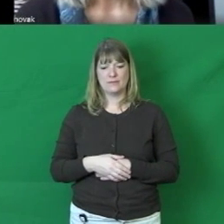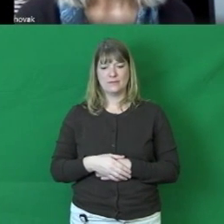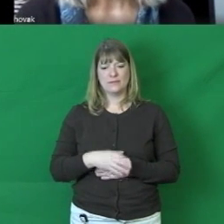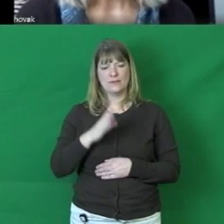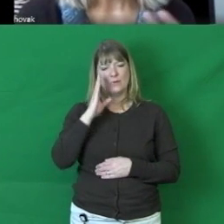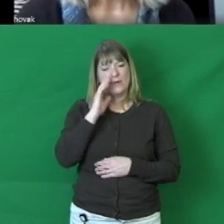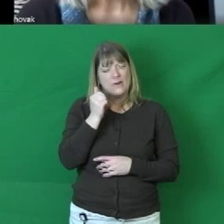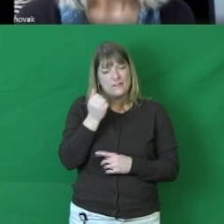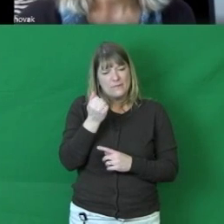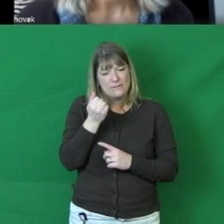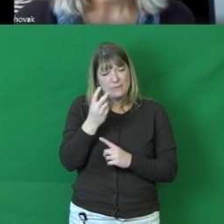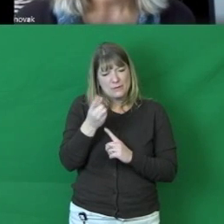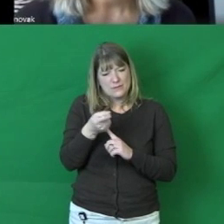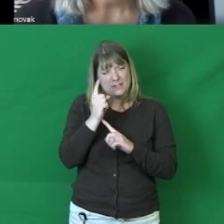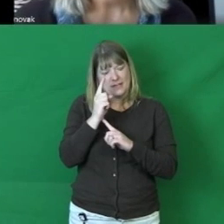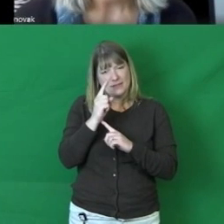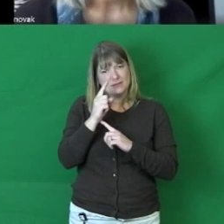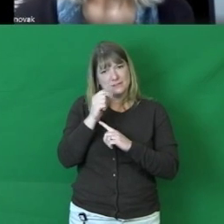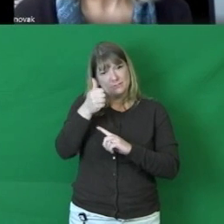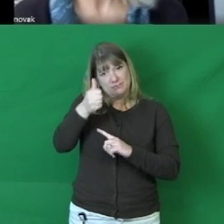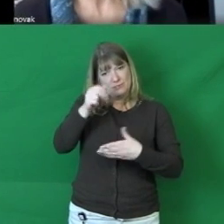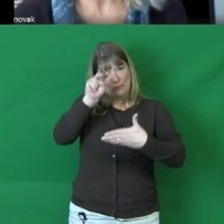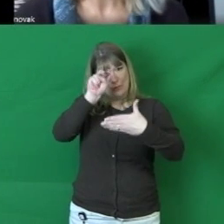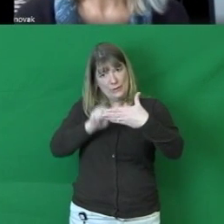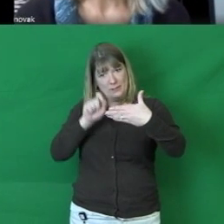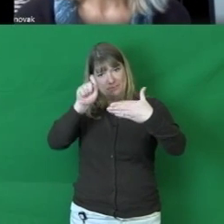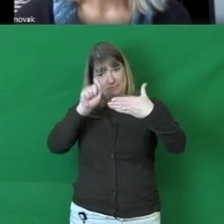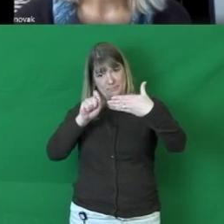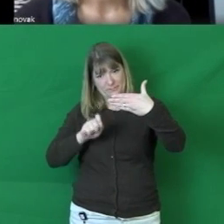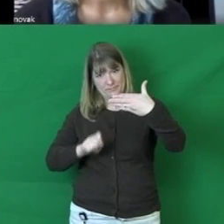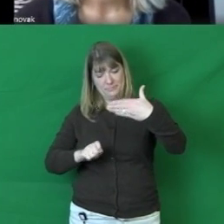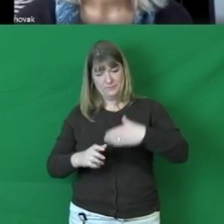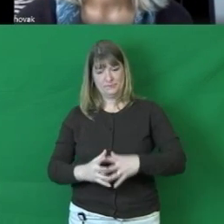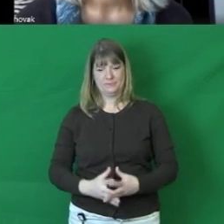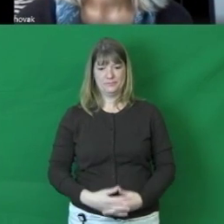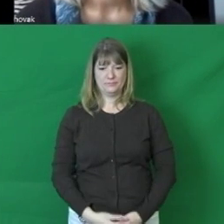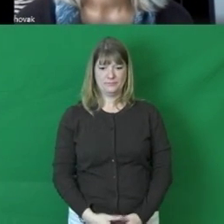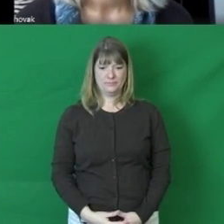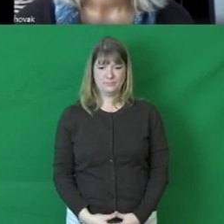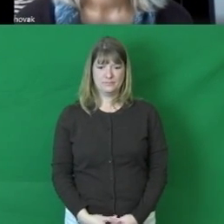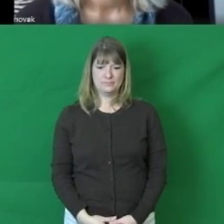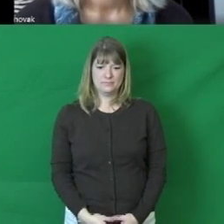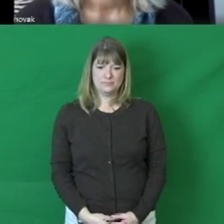Let me give you a few seconds to read these bullets.